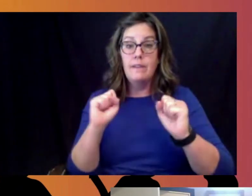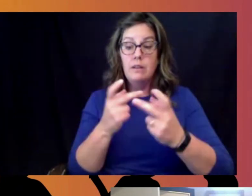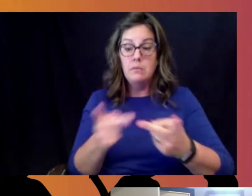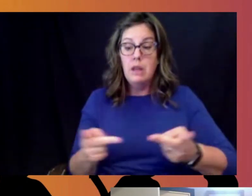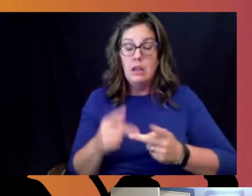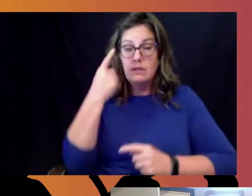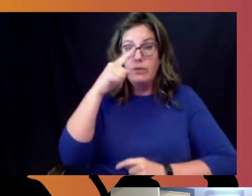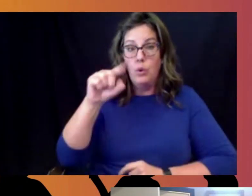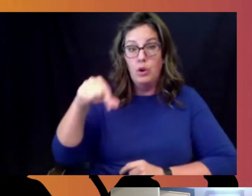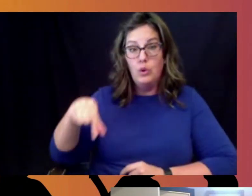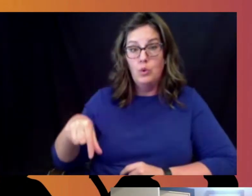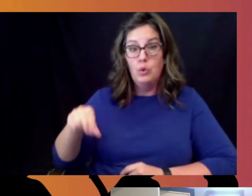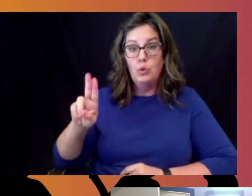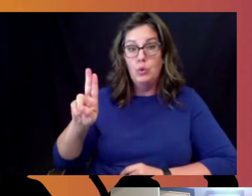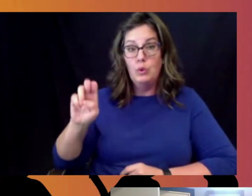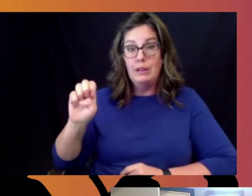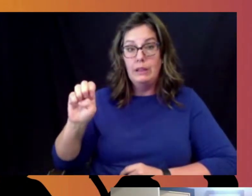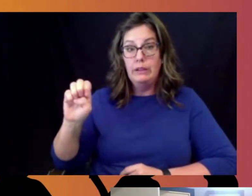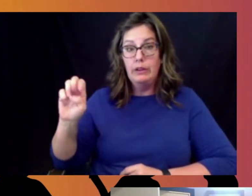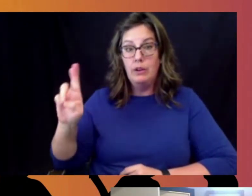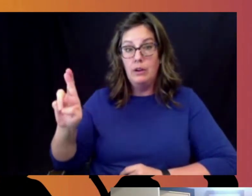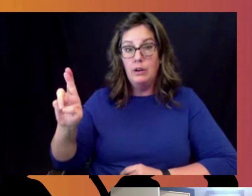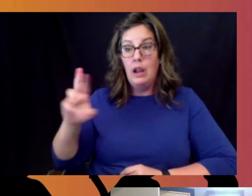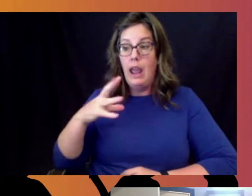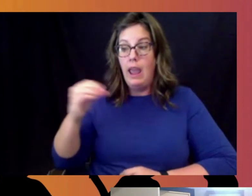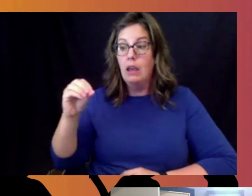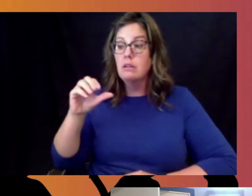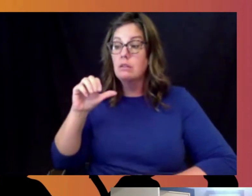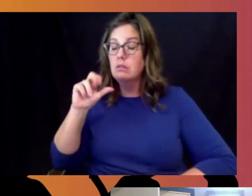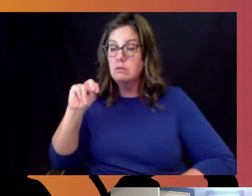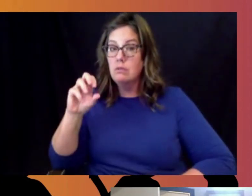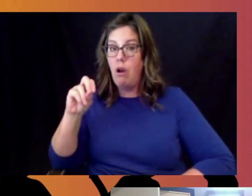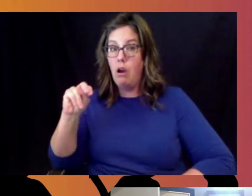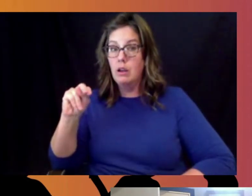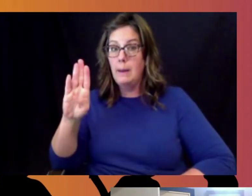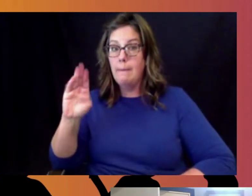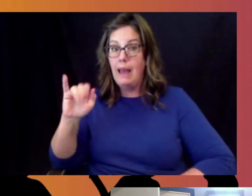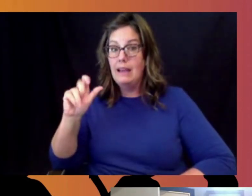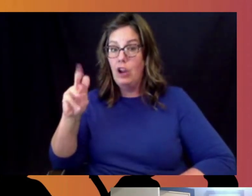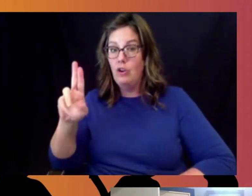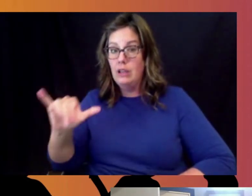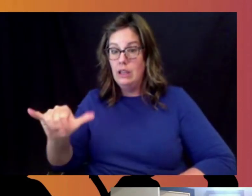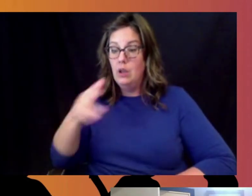transgender black women is there basically a center you guys have where you have that safe